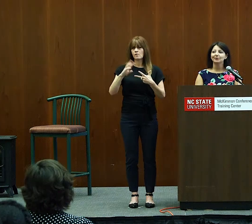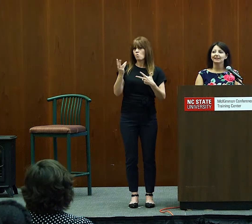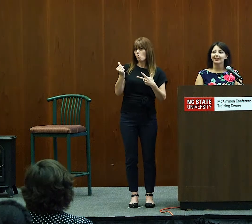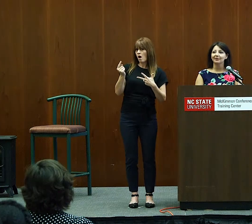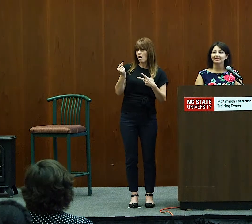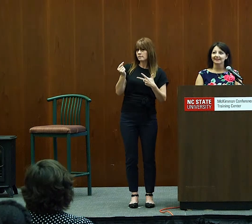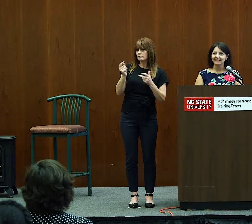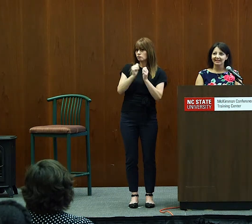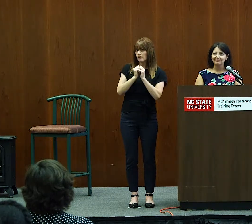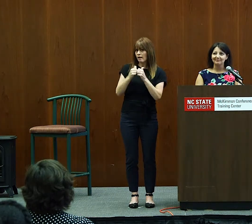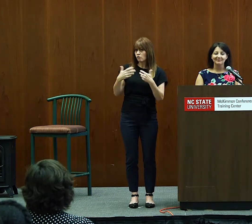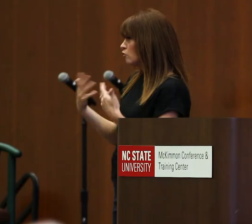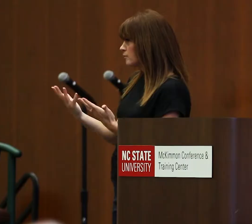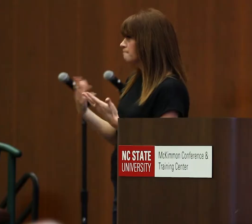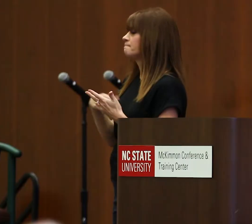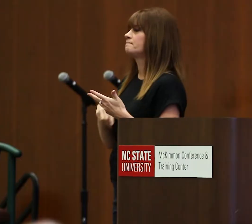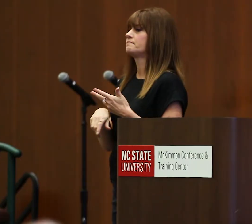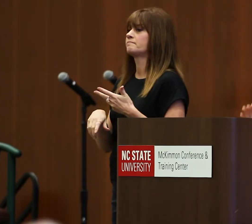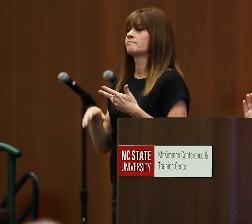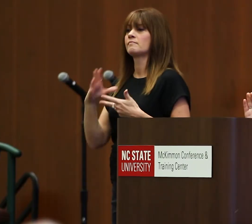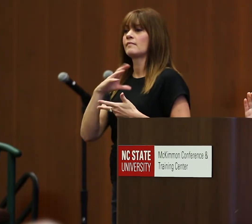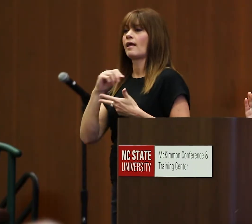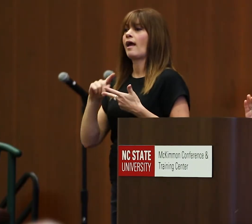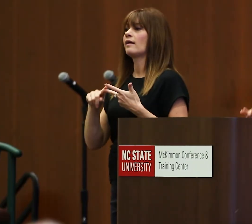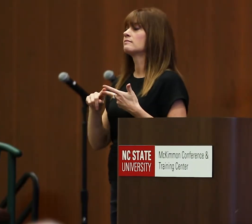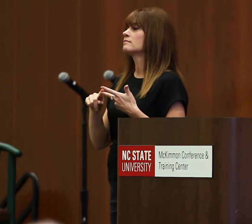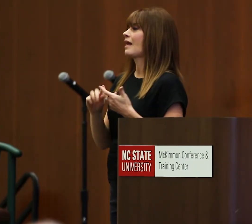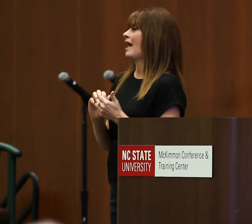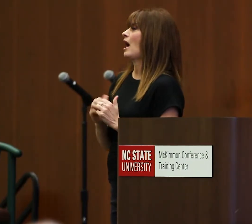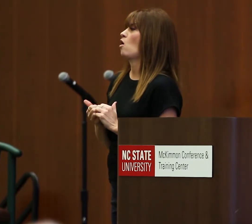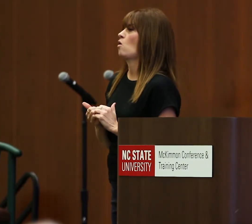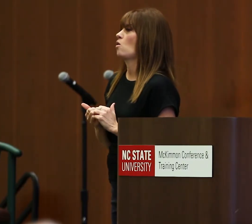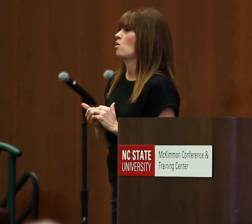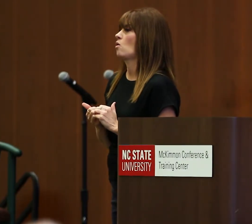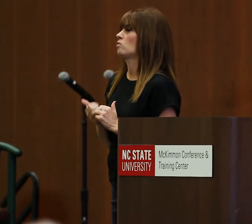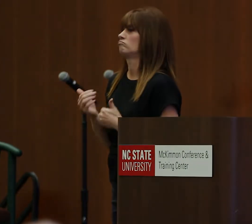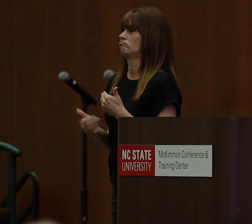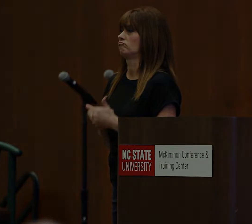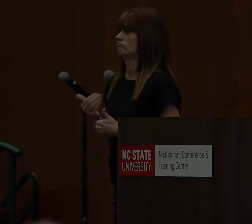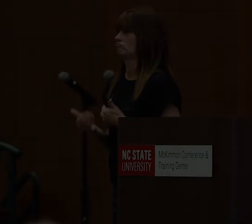doing together as a team and then "how" are we gonna get this done together.